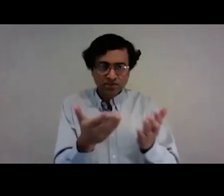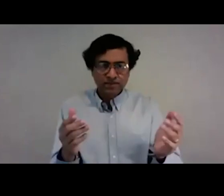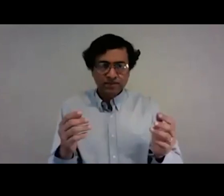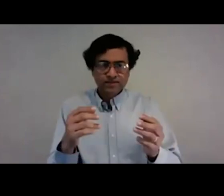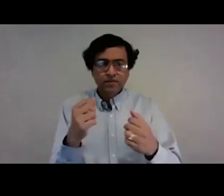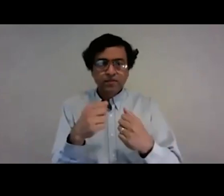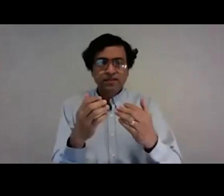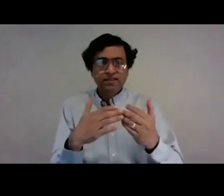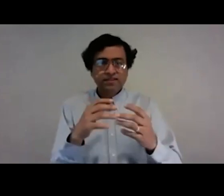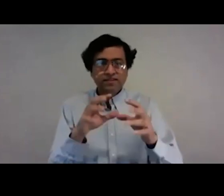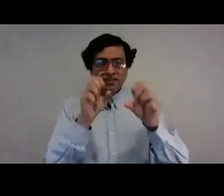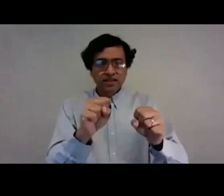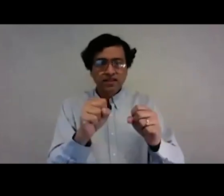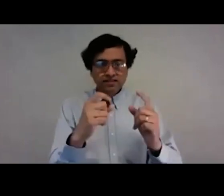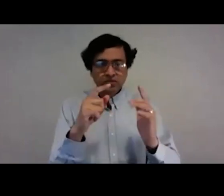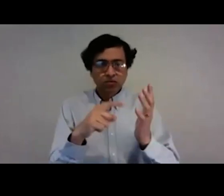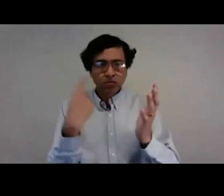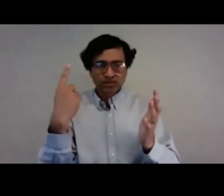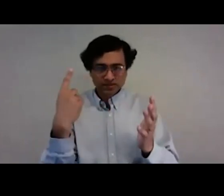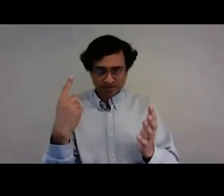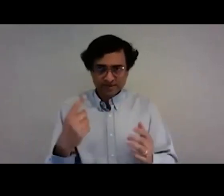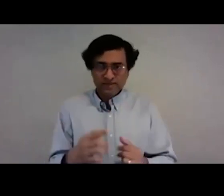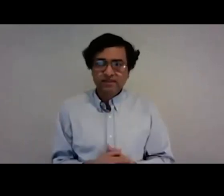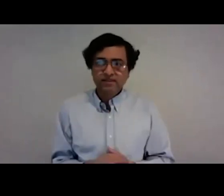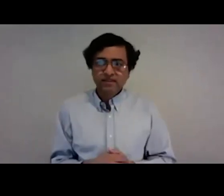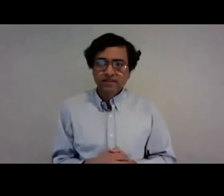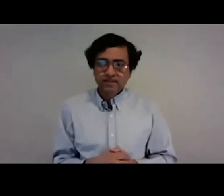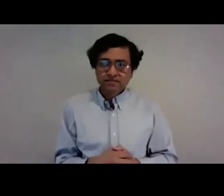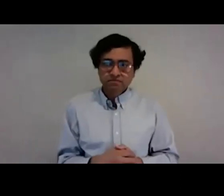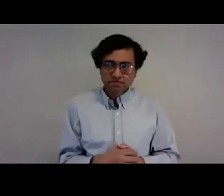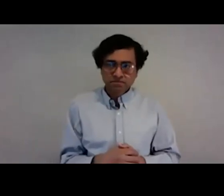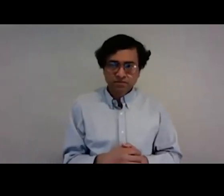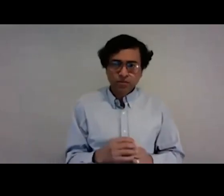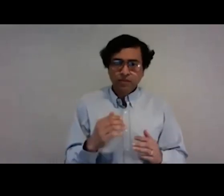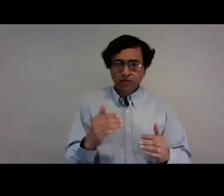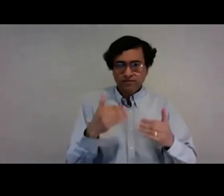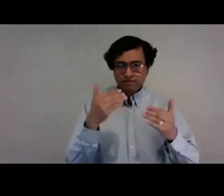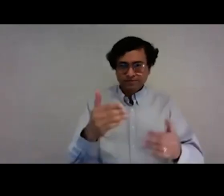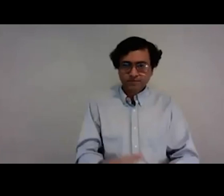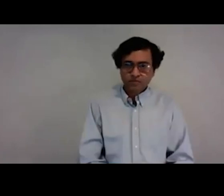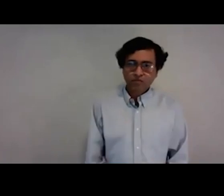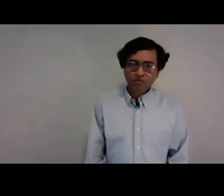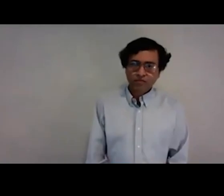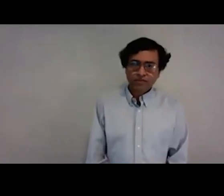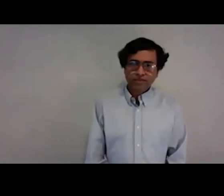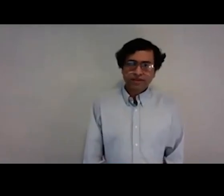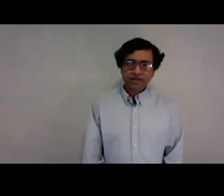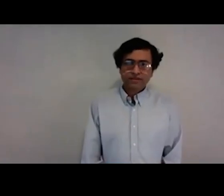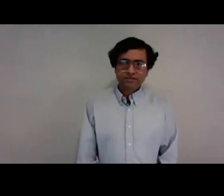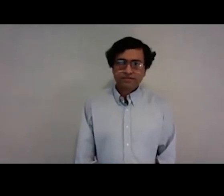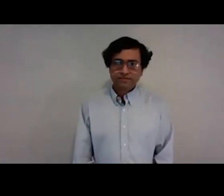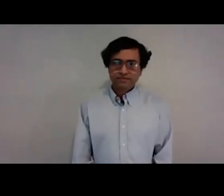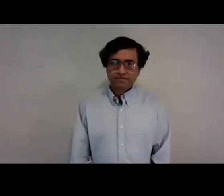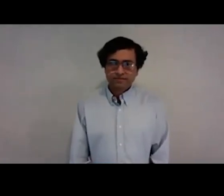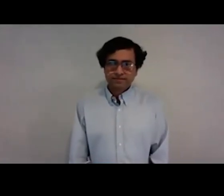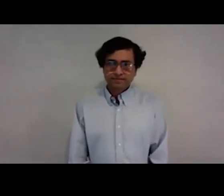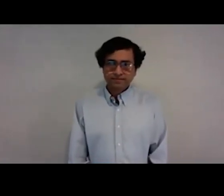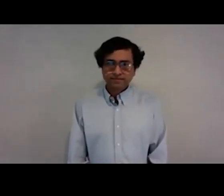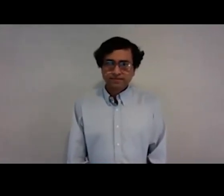So we want to minimize the fatigue that deaf and hard-of-hearing students are experiencing by presenting information in the